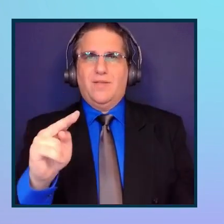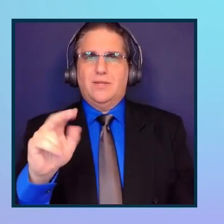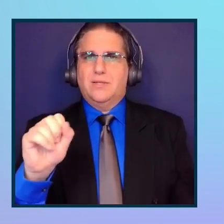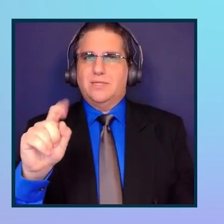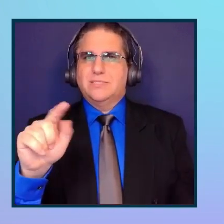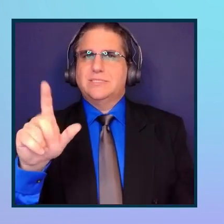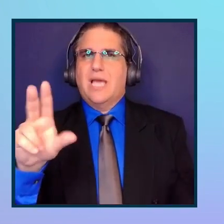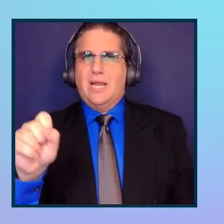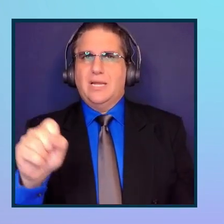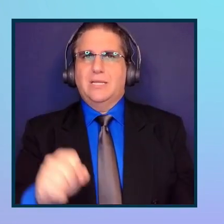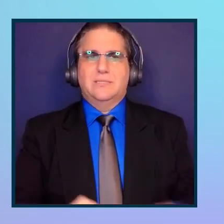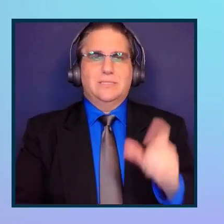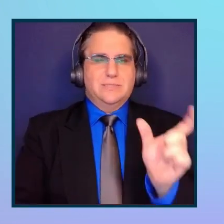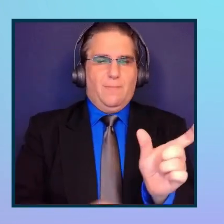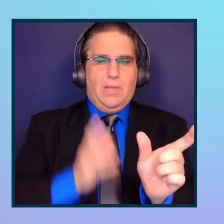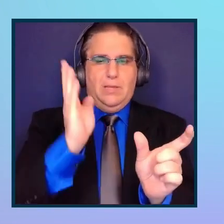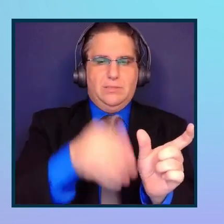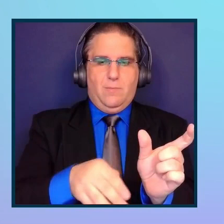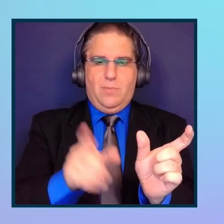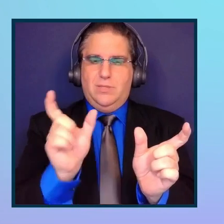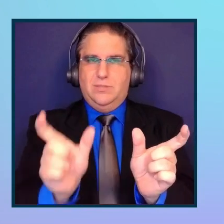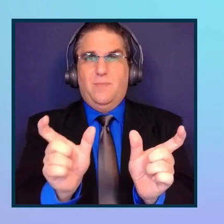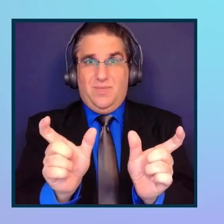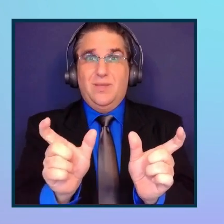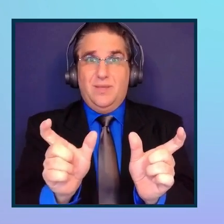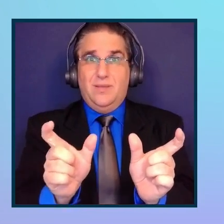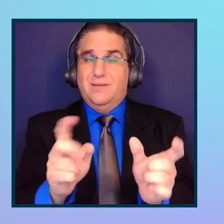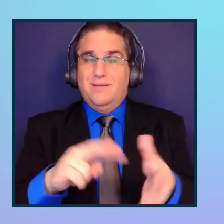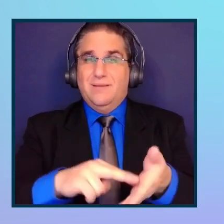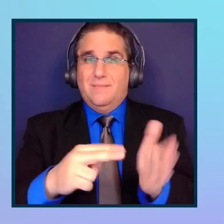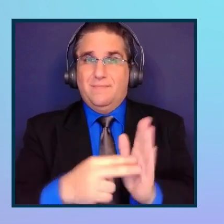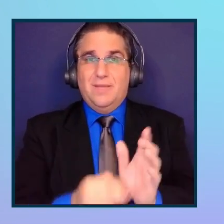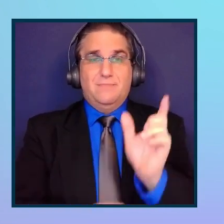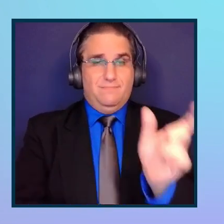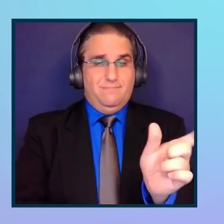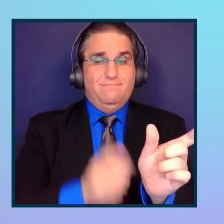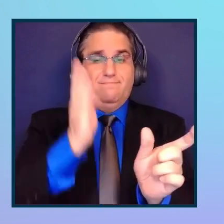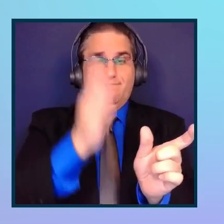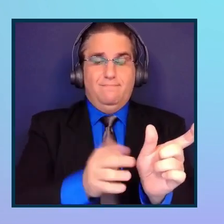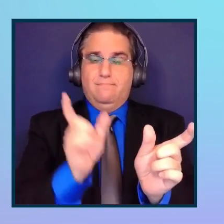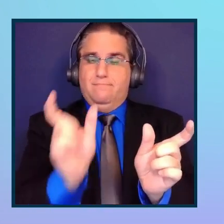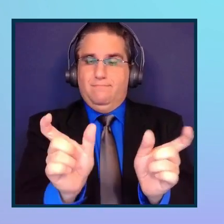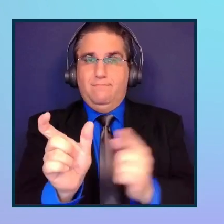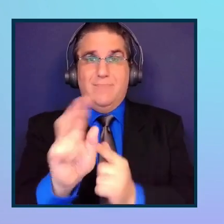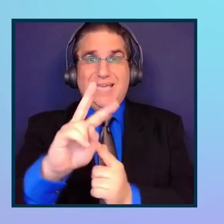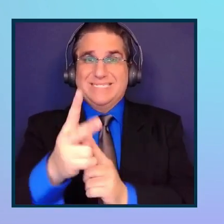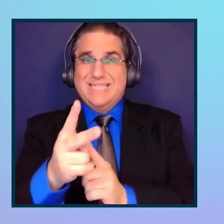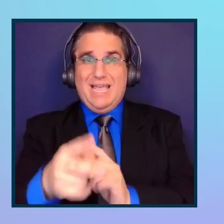and this is the case with hyphen status, whatever falls after the hyphen, right? So student-athlete,